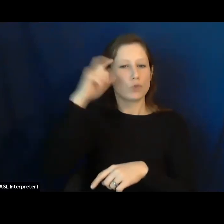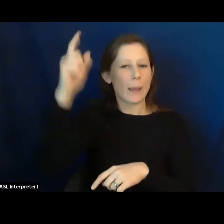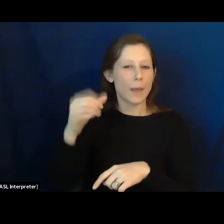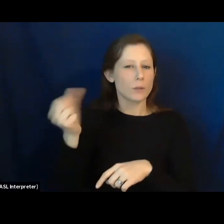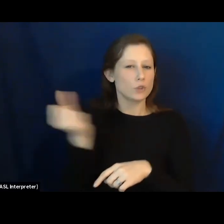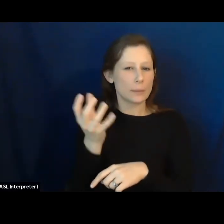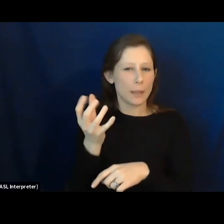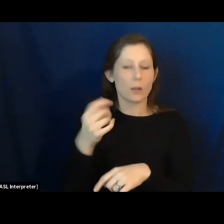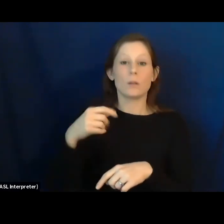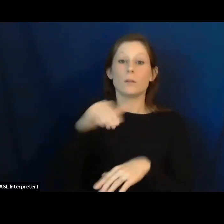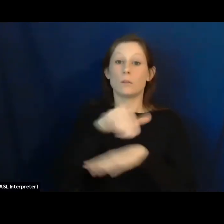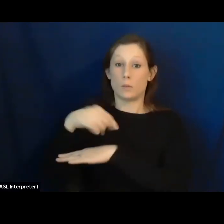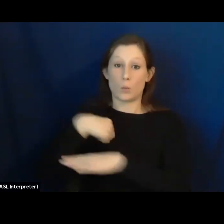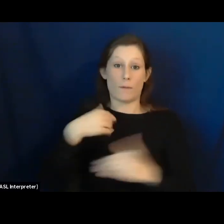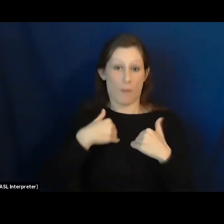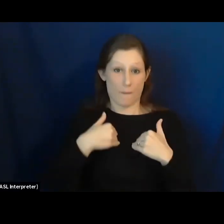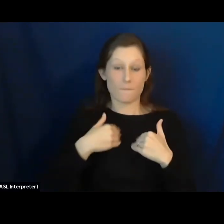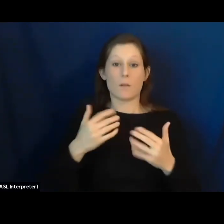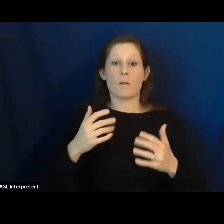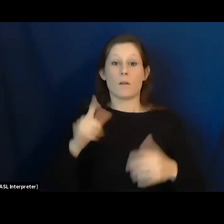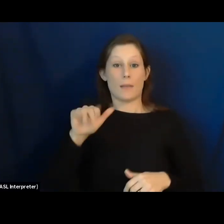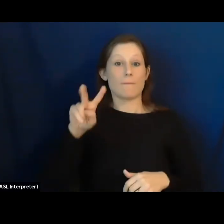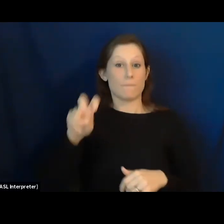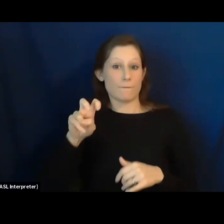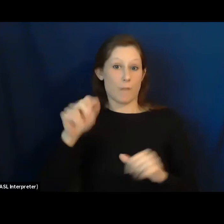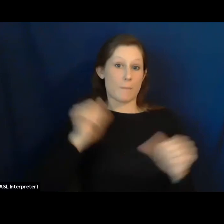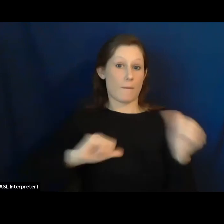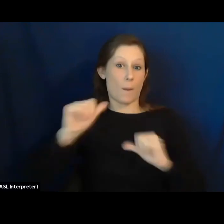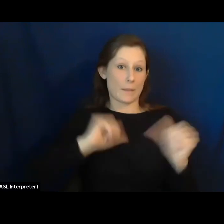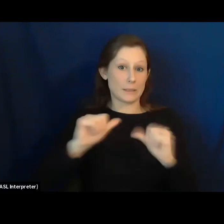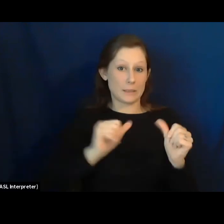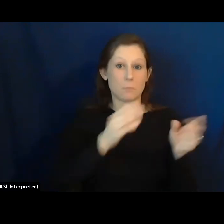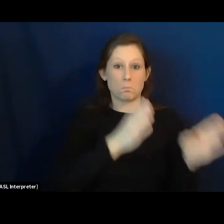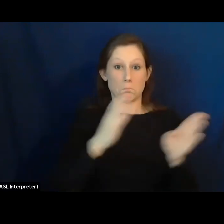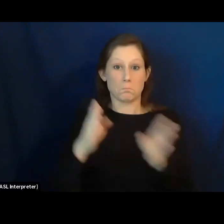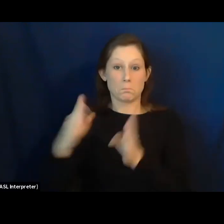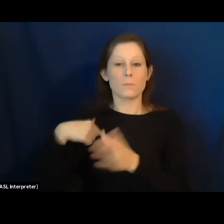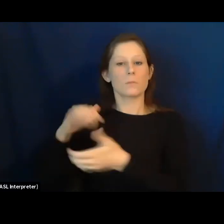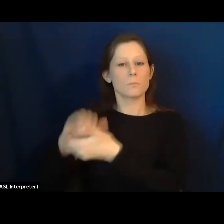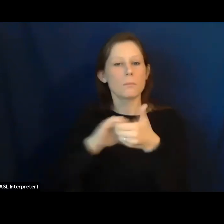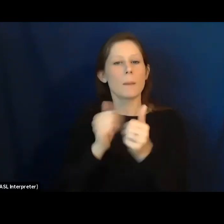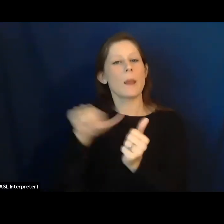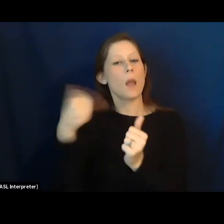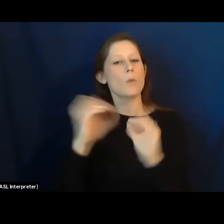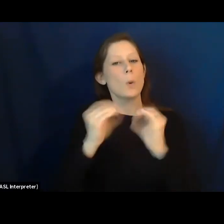live performance pieces where we partnered with lots of other arts organizations including